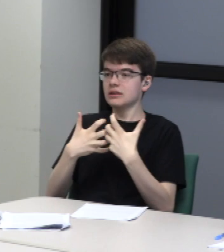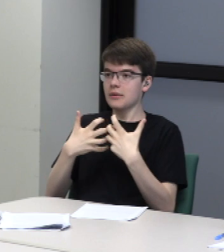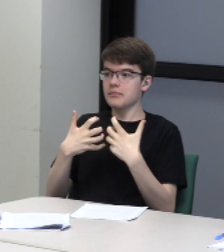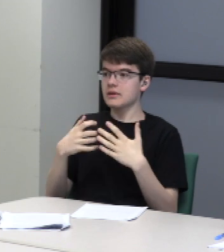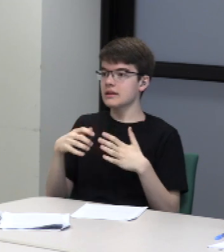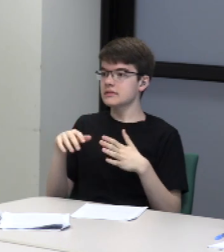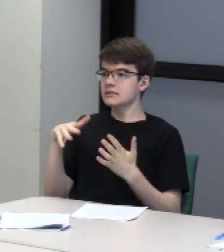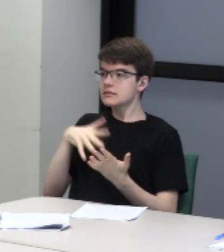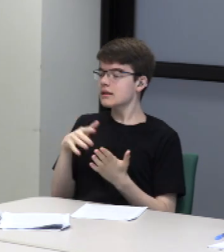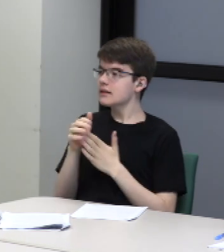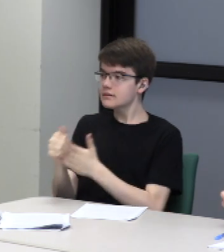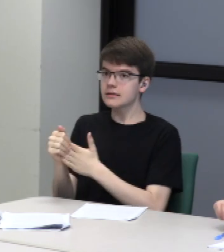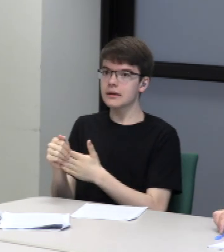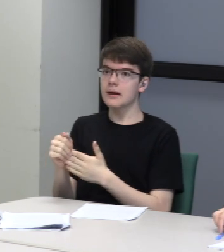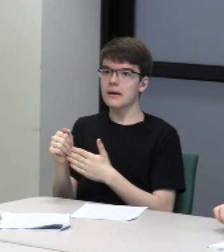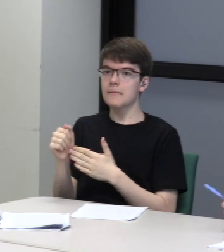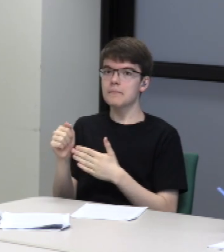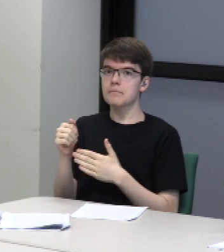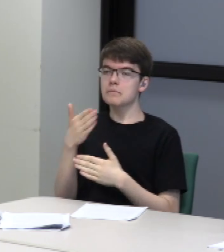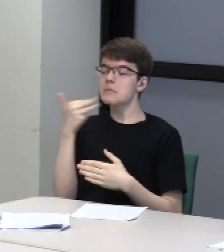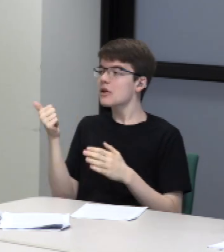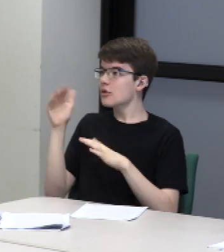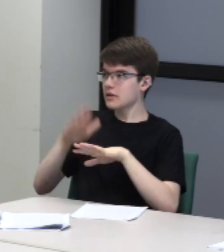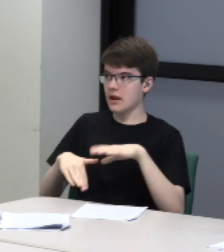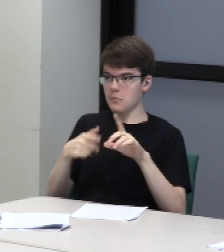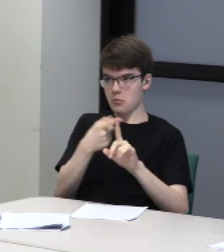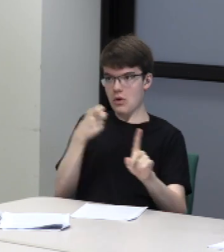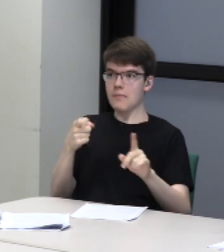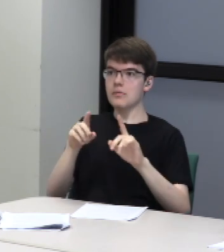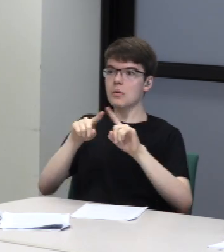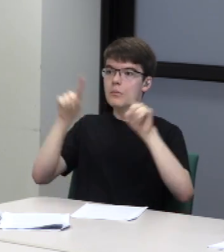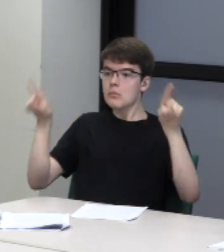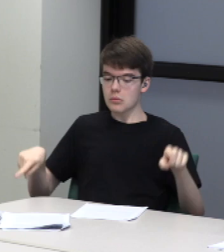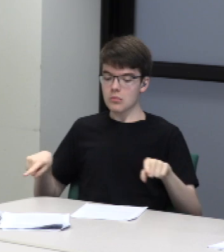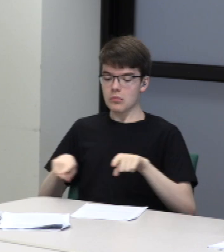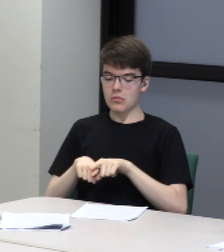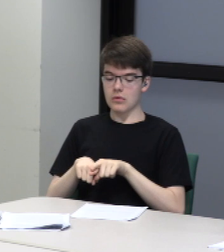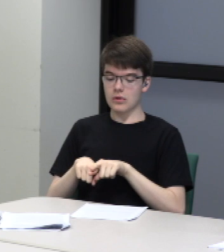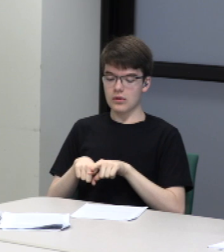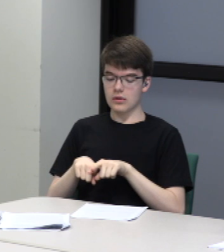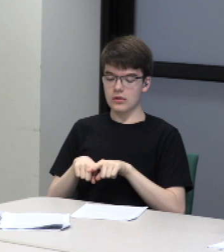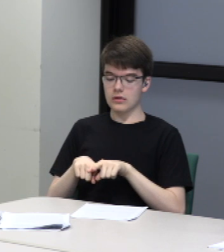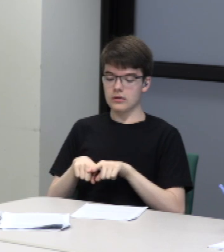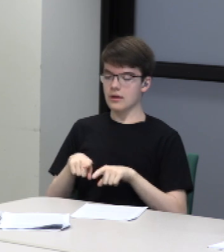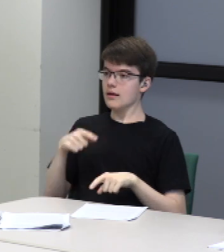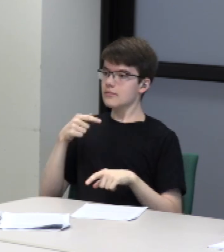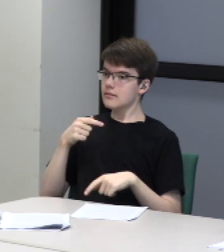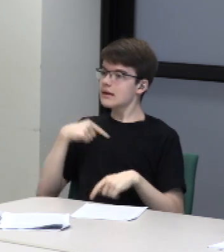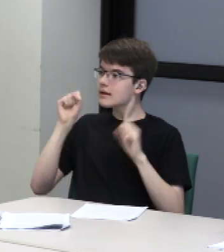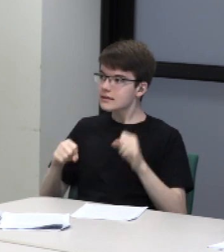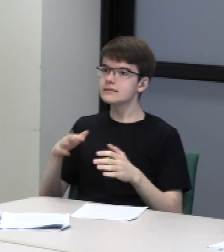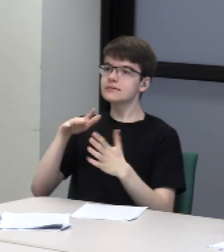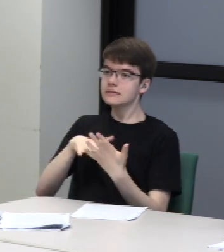And then that information lines up better with the study guide than just what the teacher has written on the board.